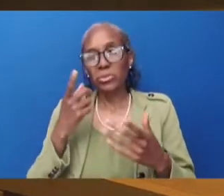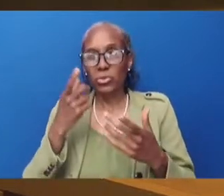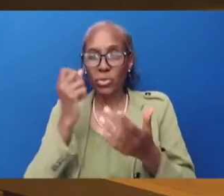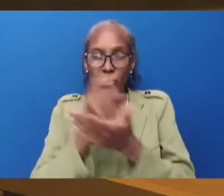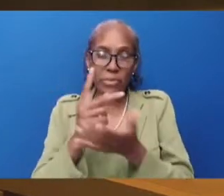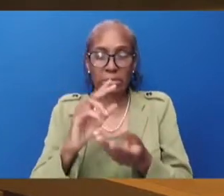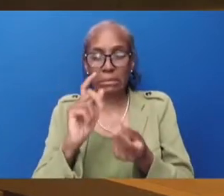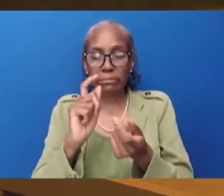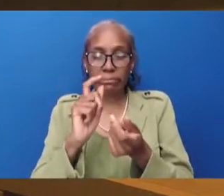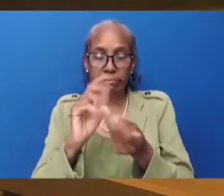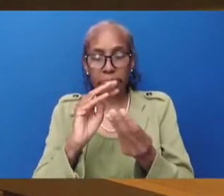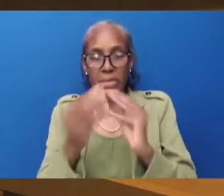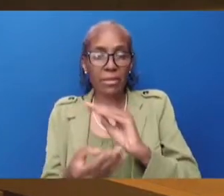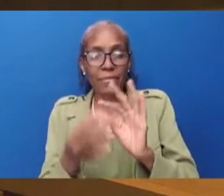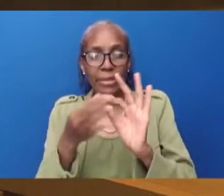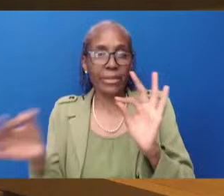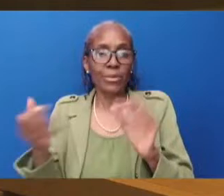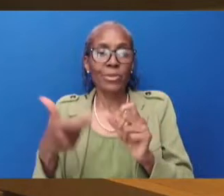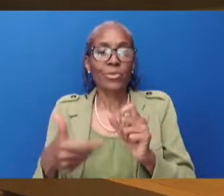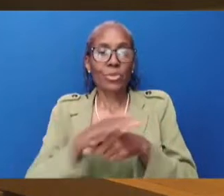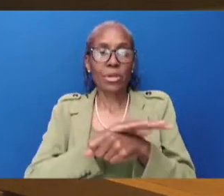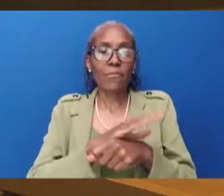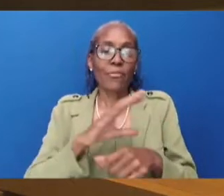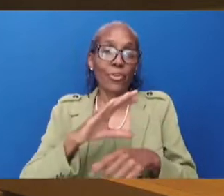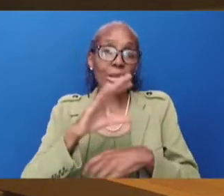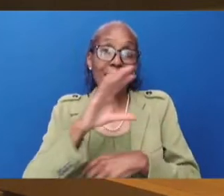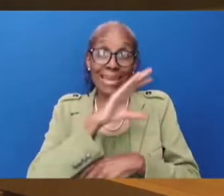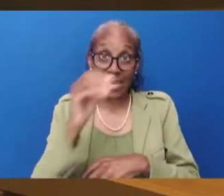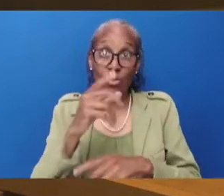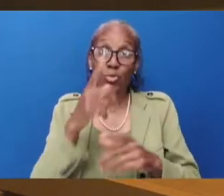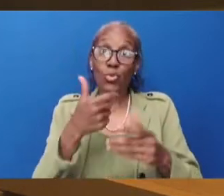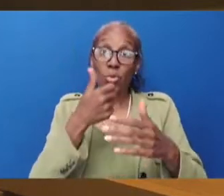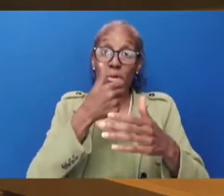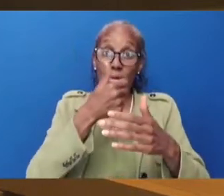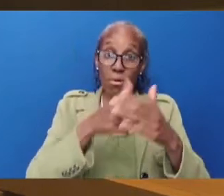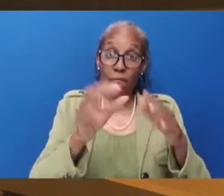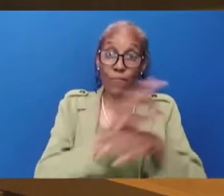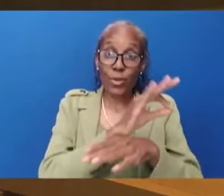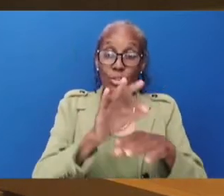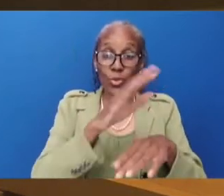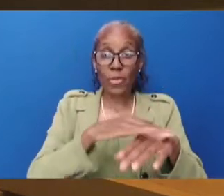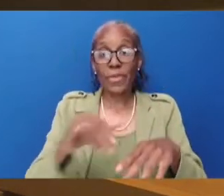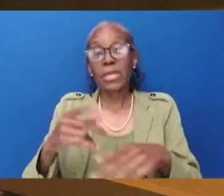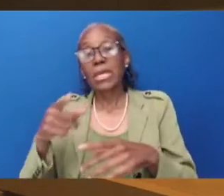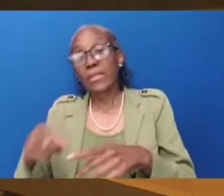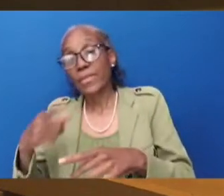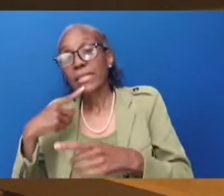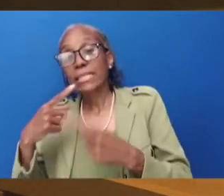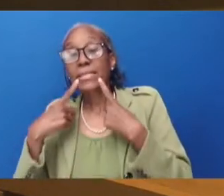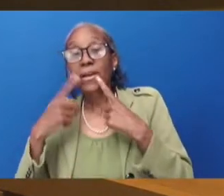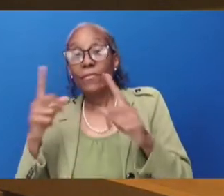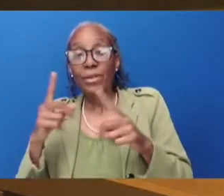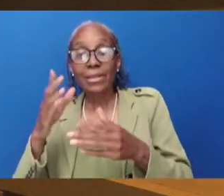BRING BEFORE THE BOARD TO